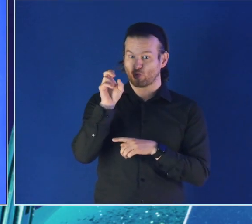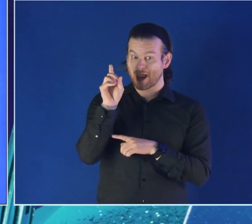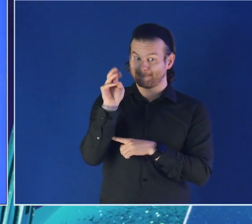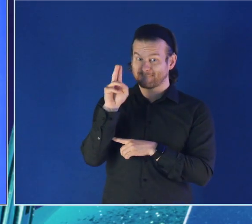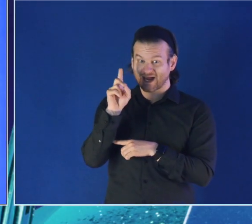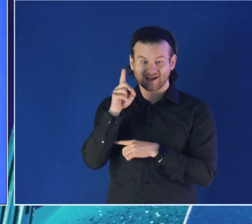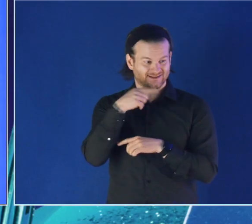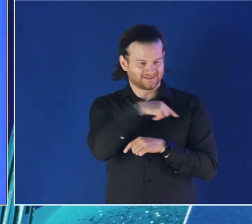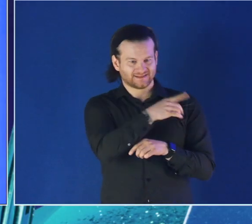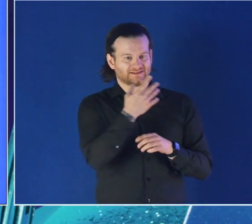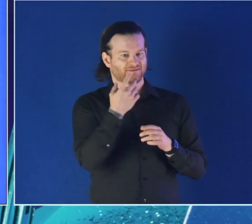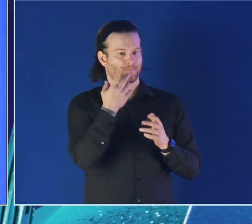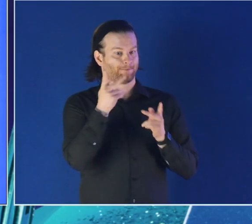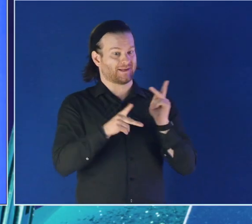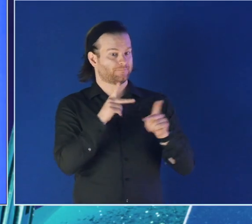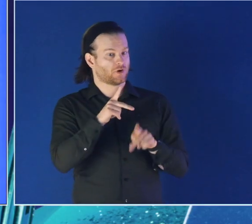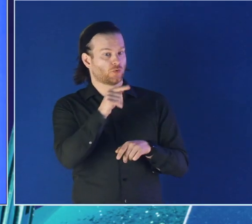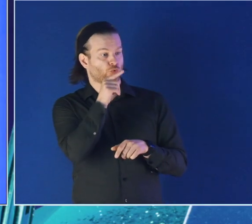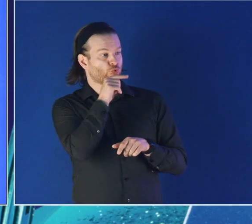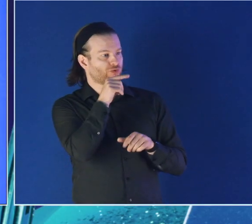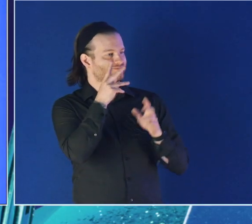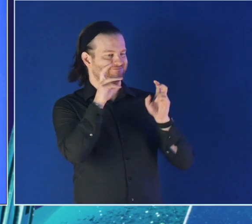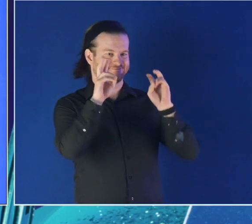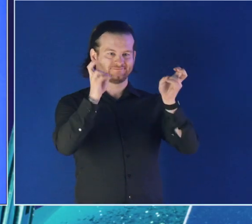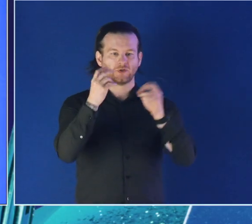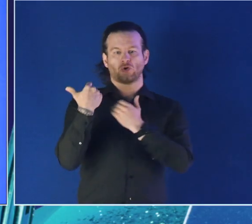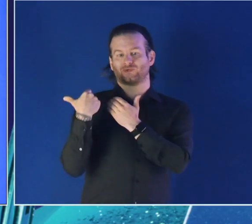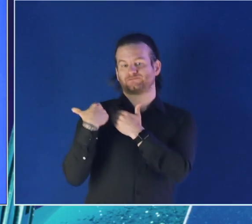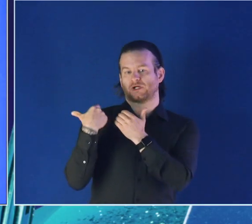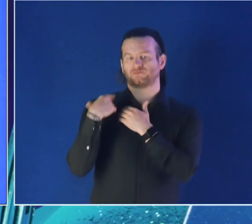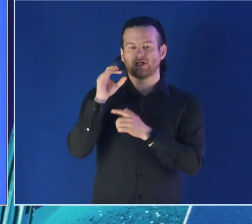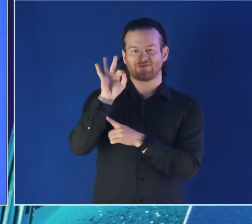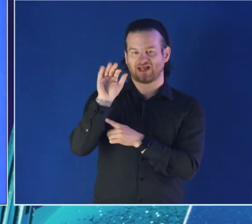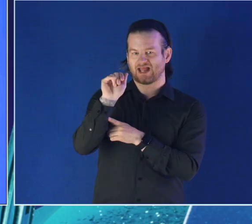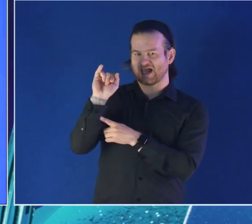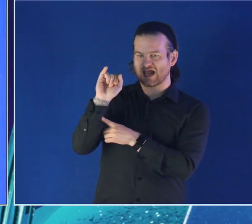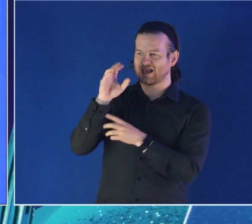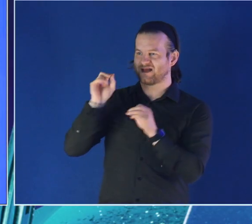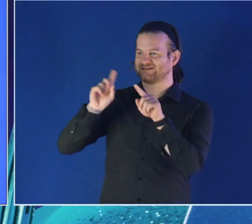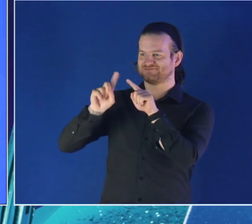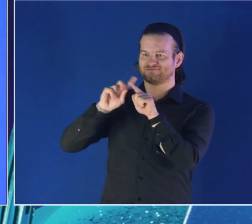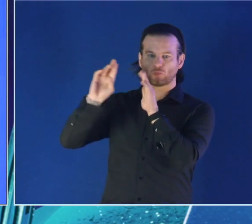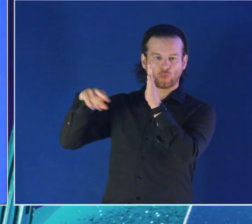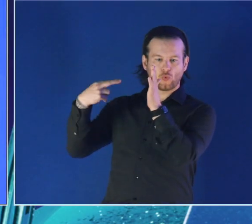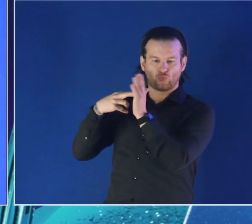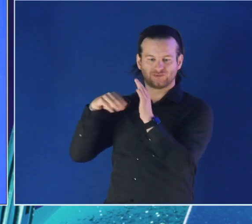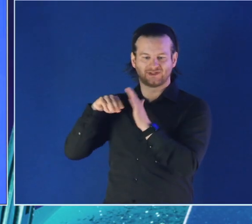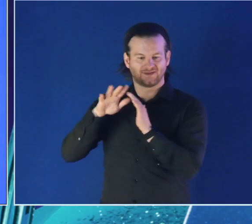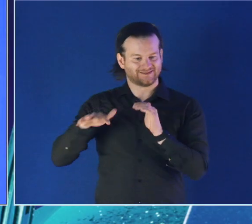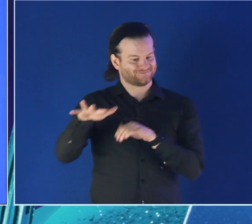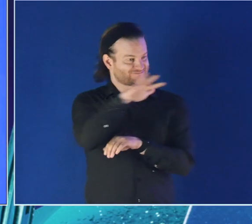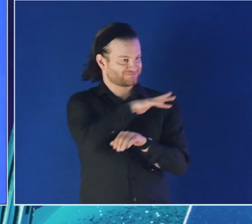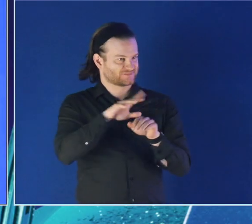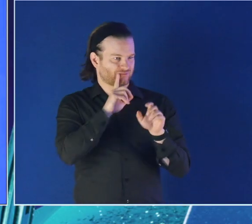for responsible AI is enormous, and the role of partnership in that is absolutely critical.